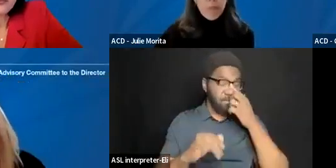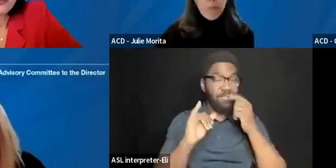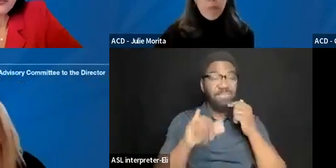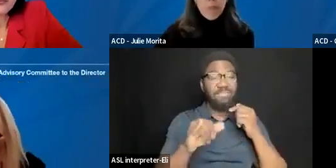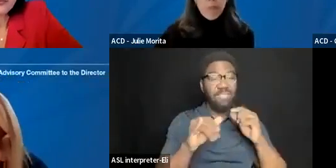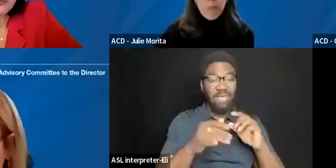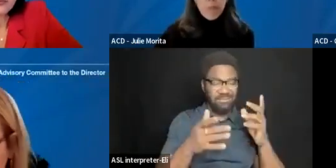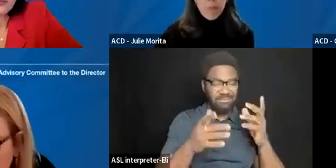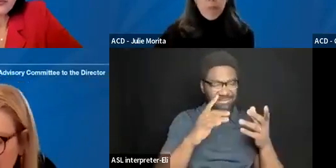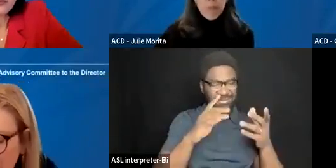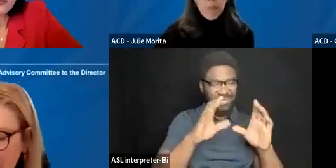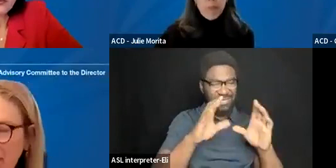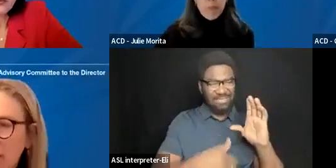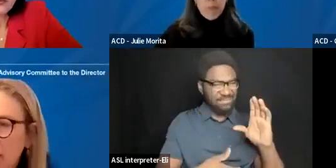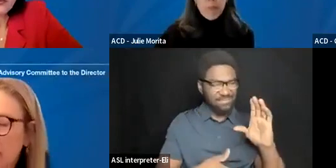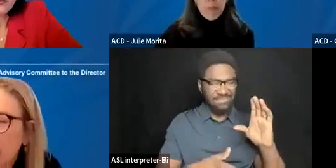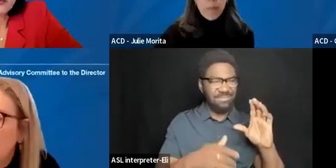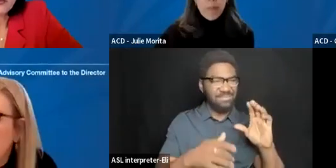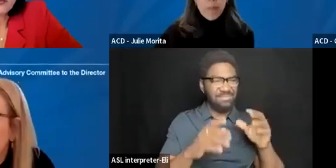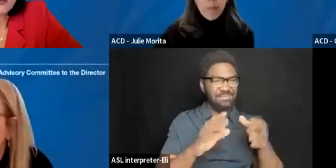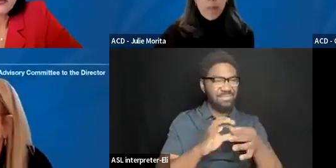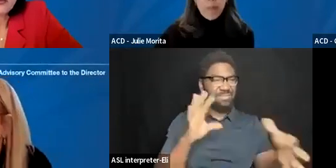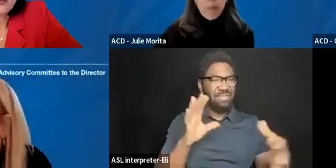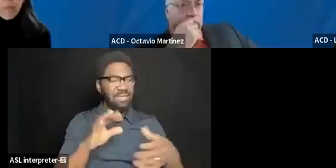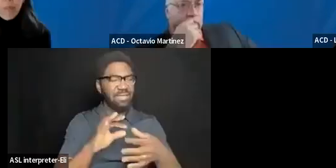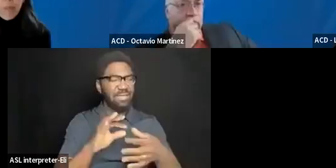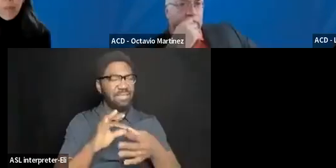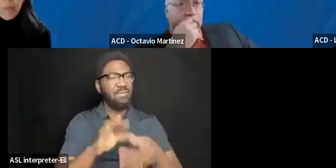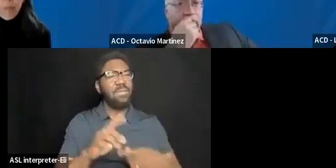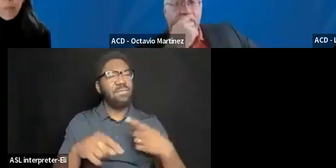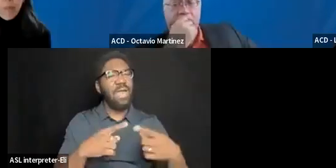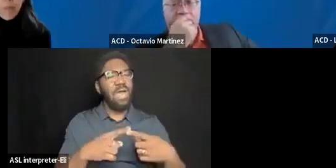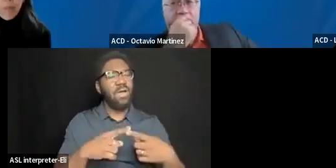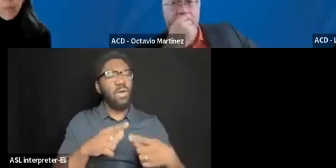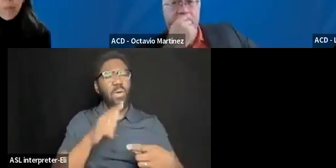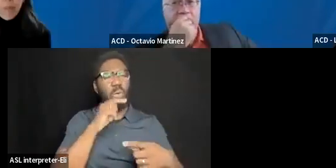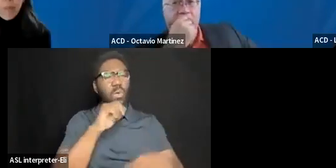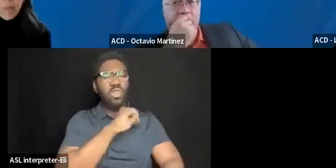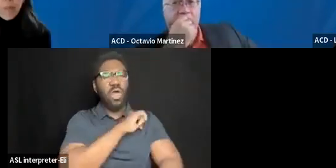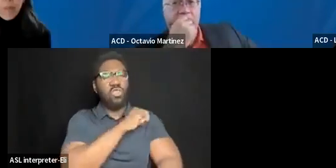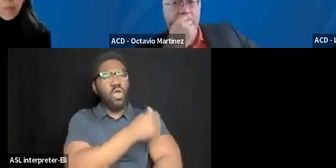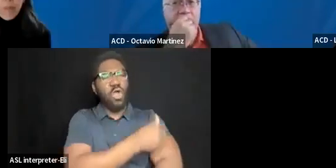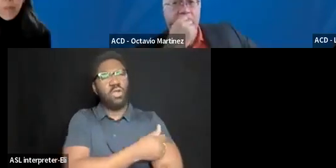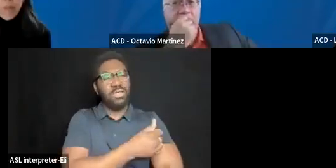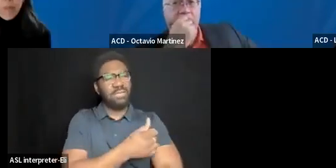that many people have about, you know, the authorities that CDC, you know, actually has.